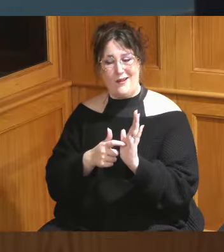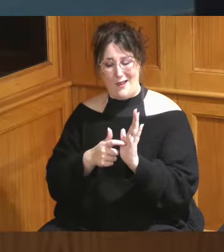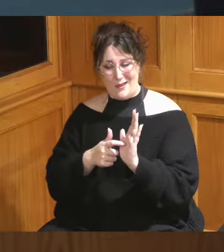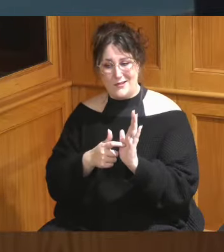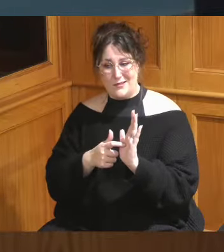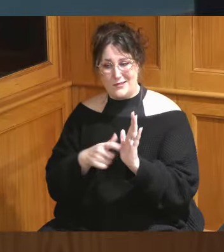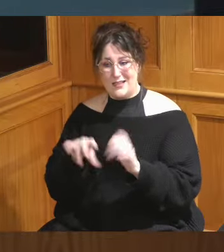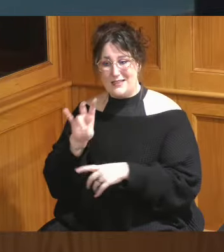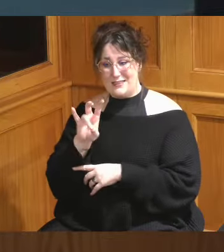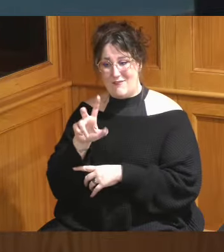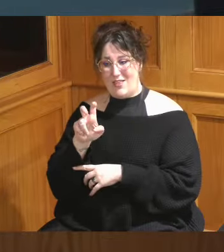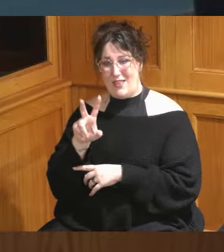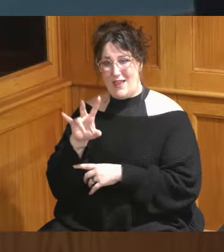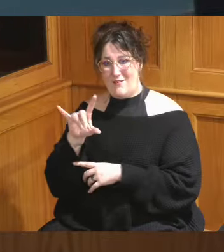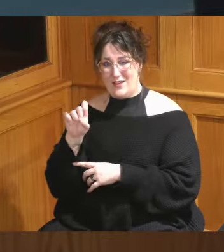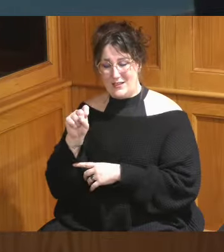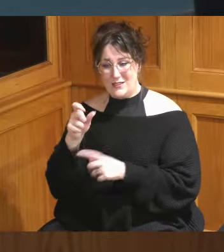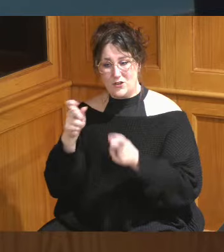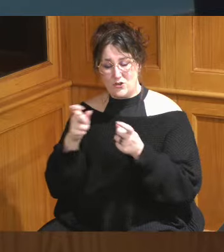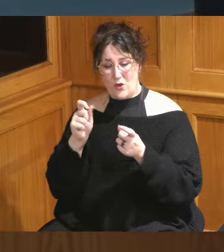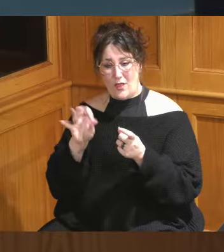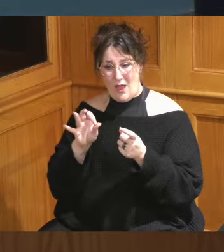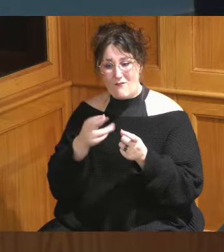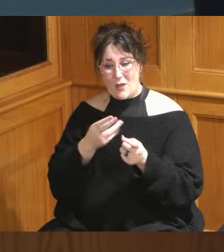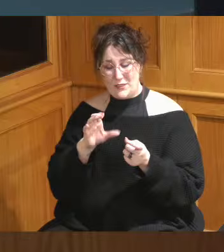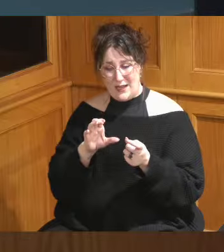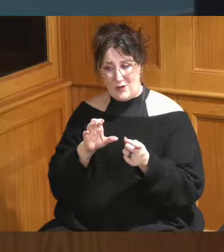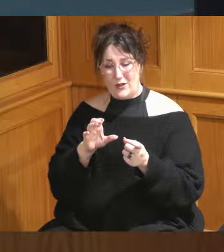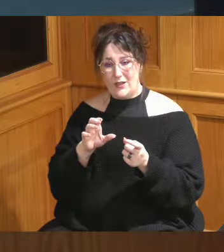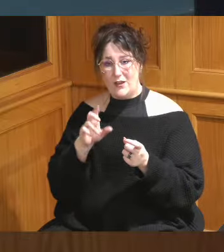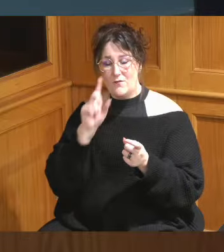seven levies under the control of the County Commission. those being for seniors, for kids,